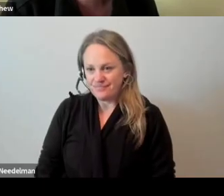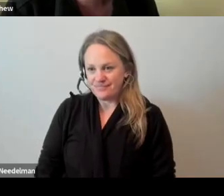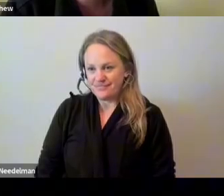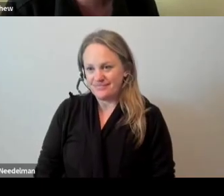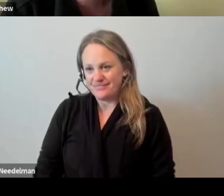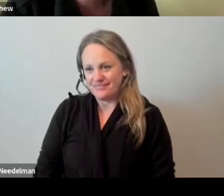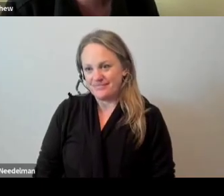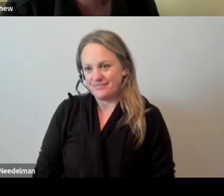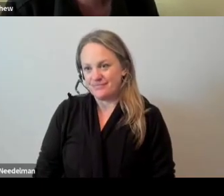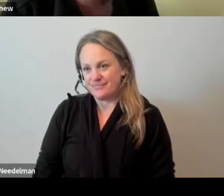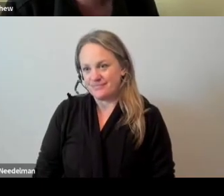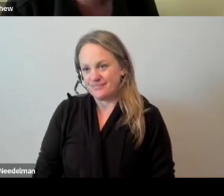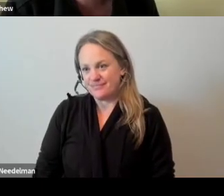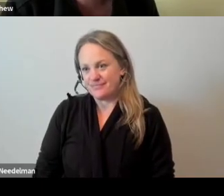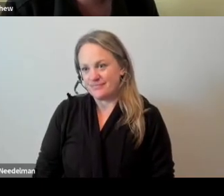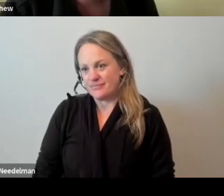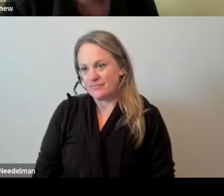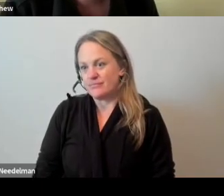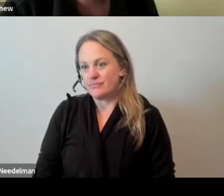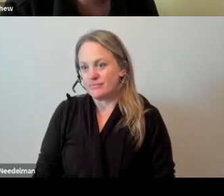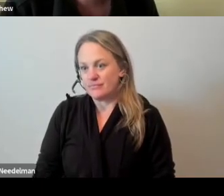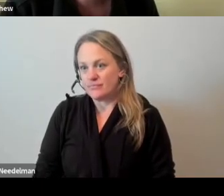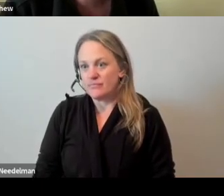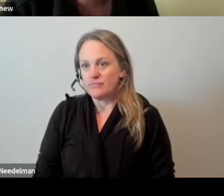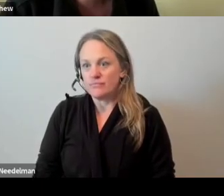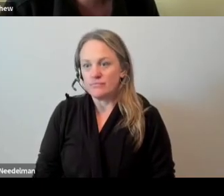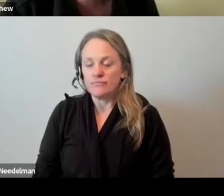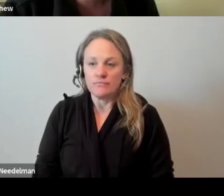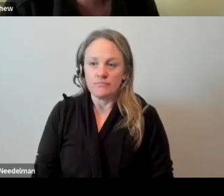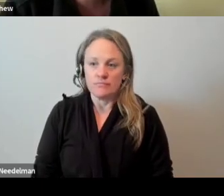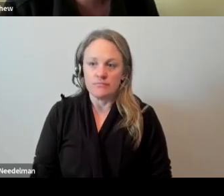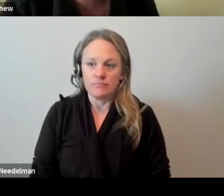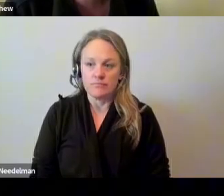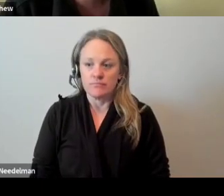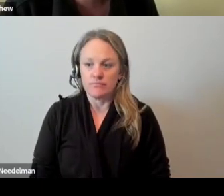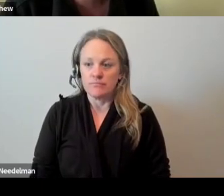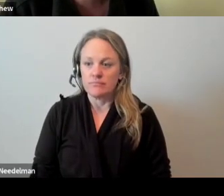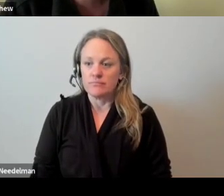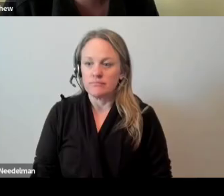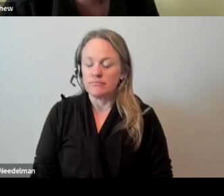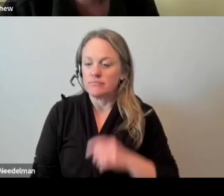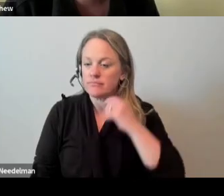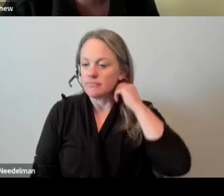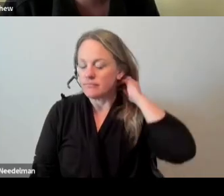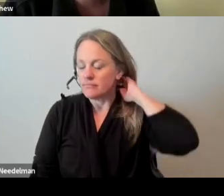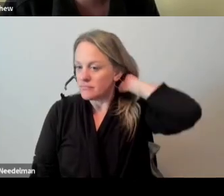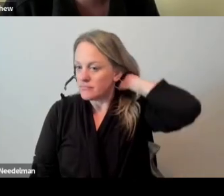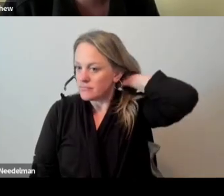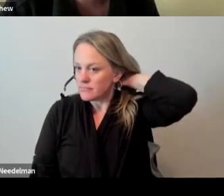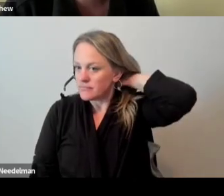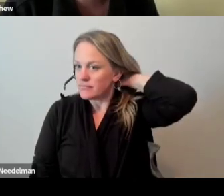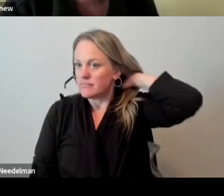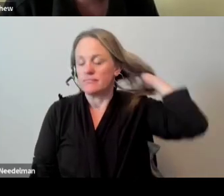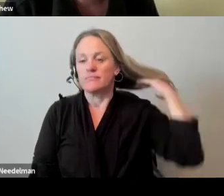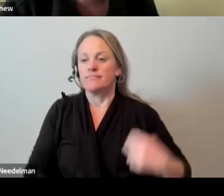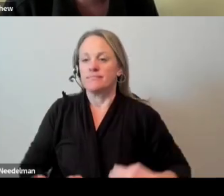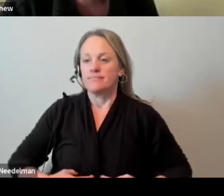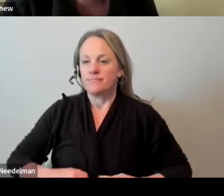who are adopting some of these technologies, they're collecting information about users, about functionality, about transparency, about